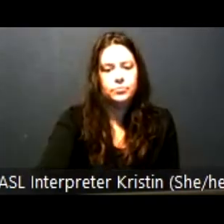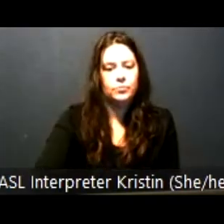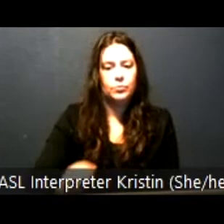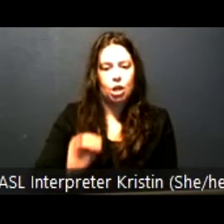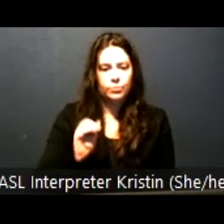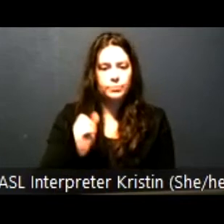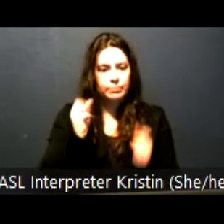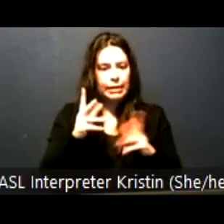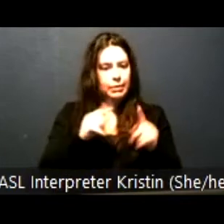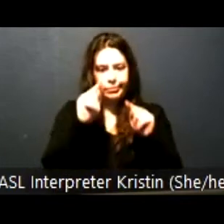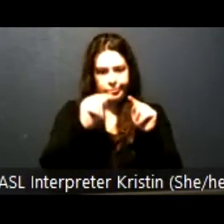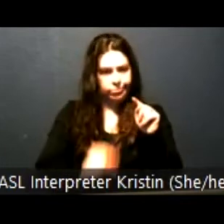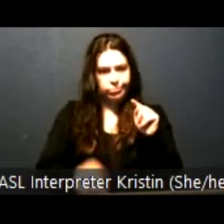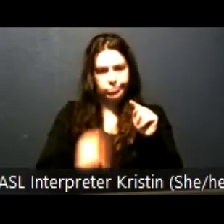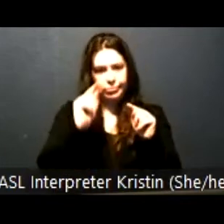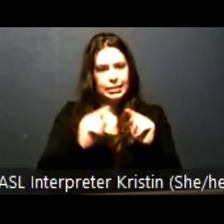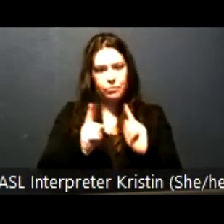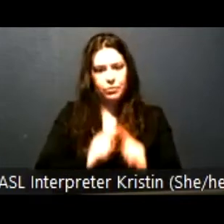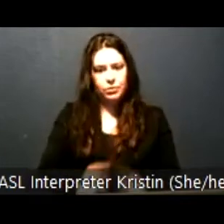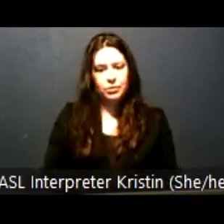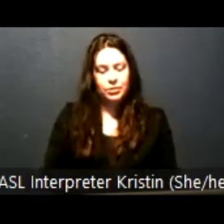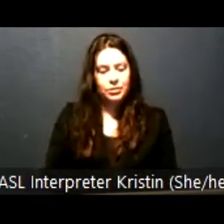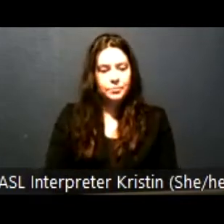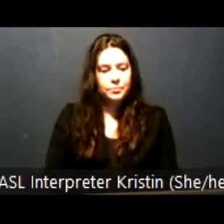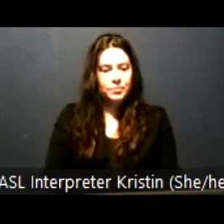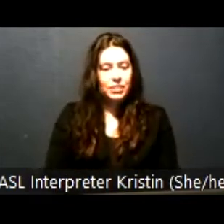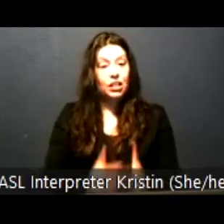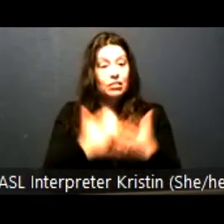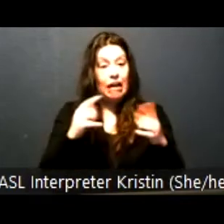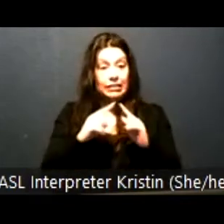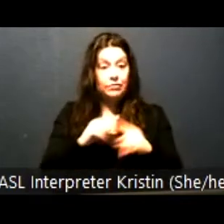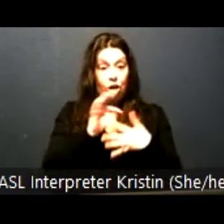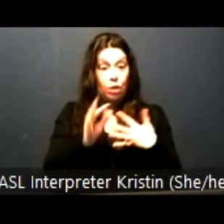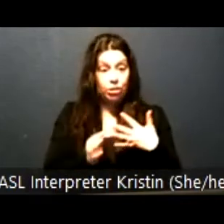Autumn-Lynn: There are so many careers that you can take to work with animals and, and to help them and you don't need